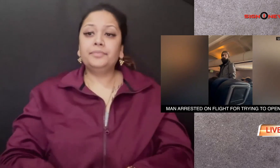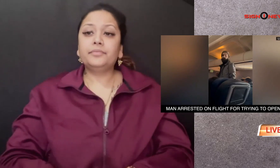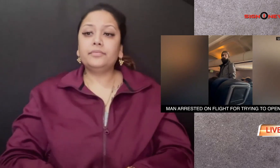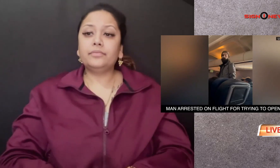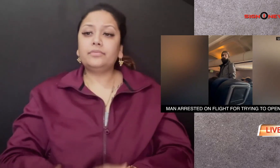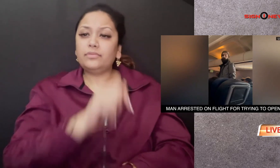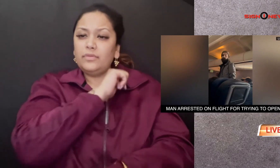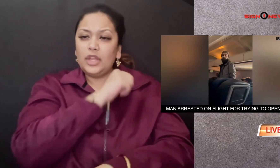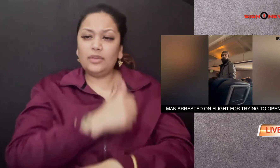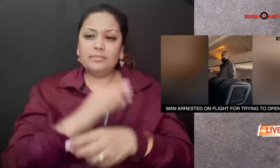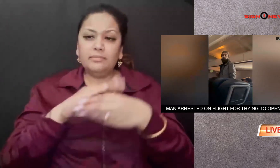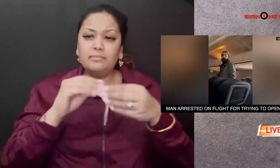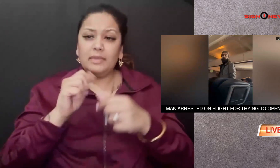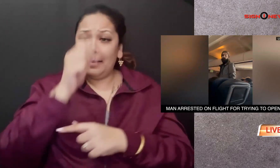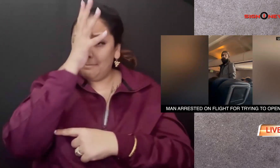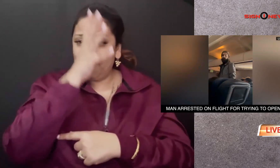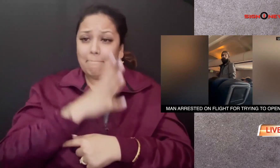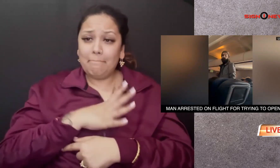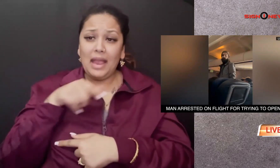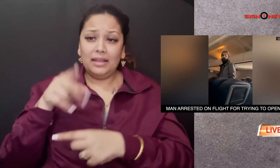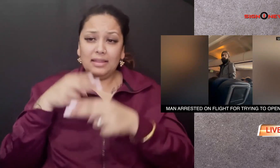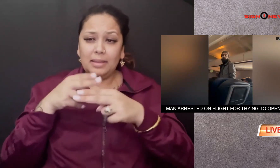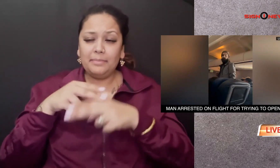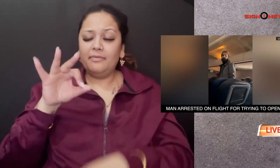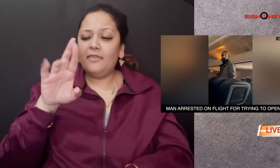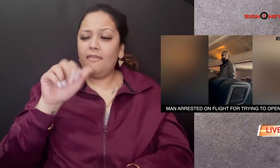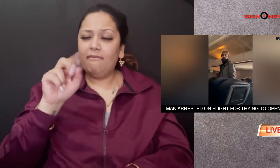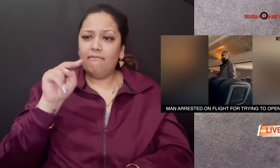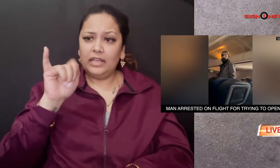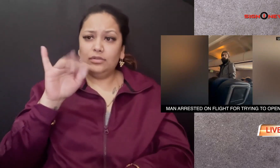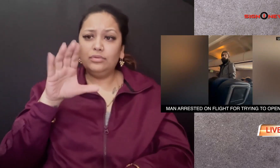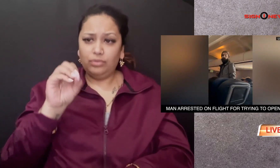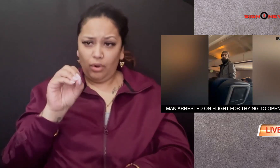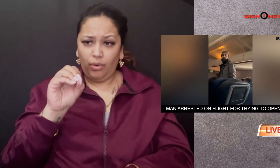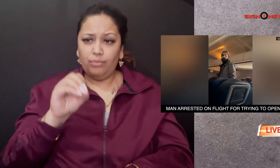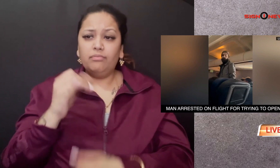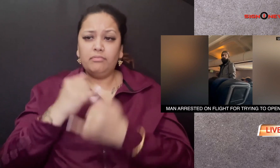Authorities say the man identified as Francisco savero Torres.